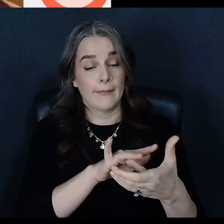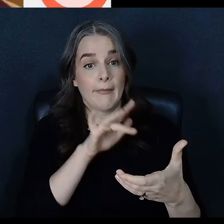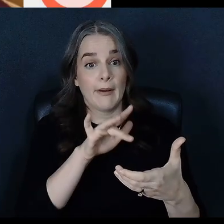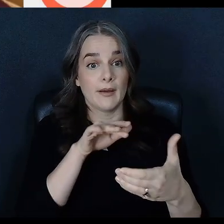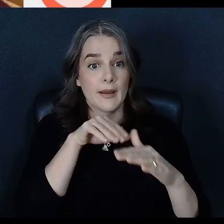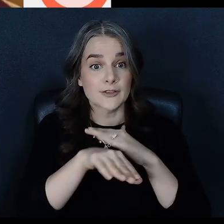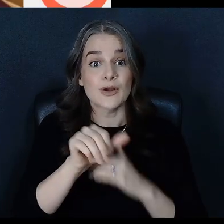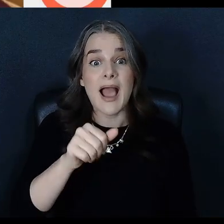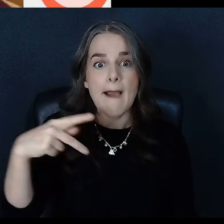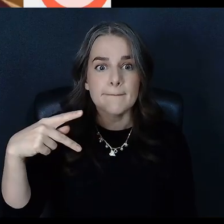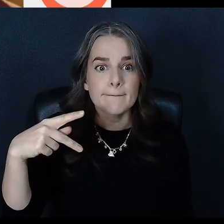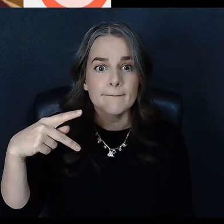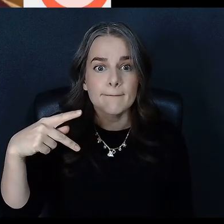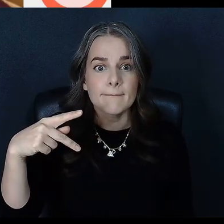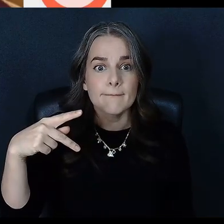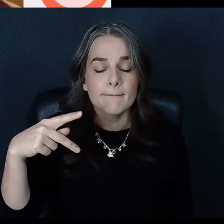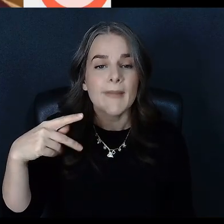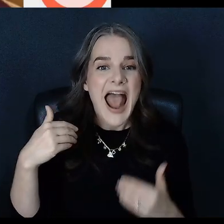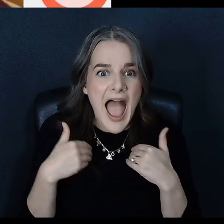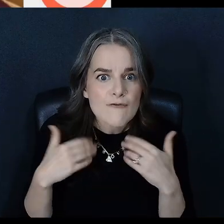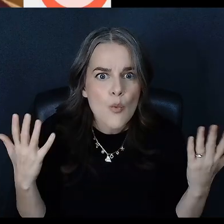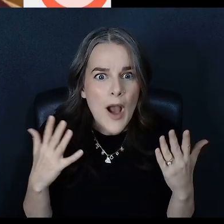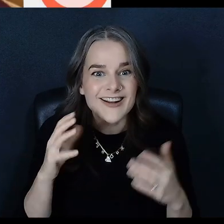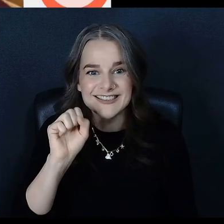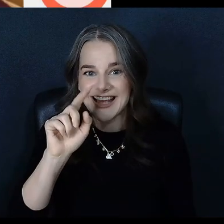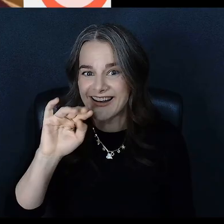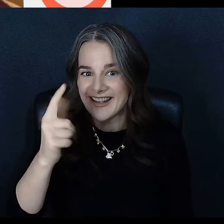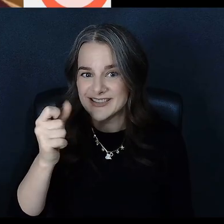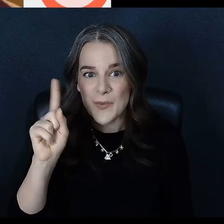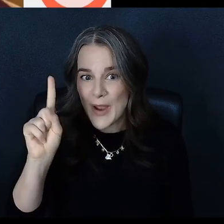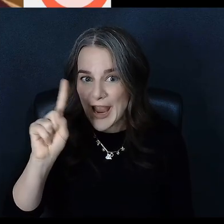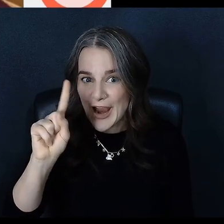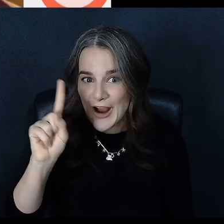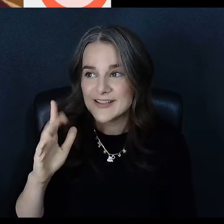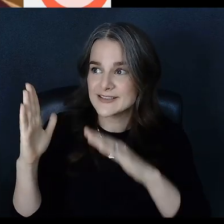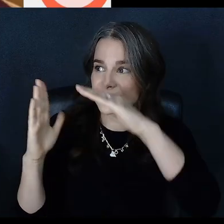and to change the settings of that, it's a dot in the top corner or something? And can the person do that?